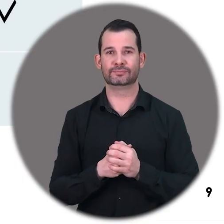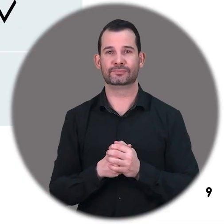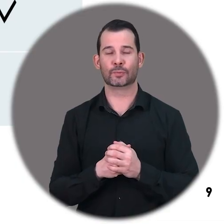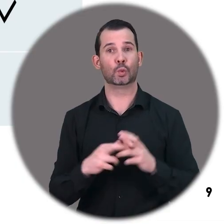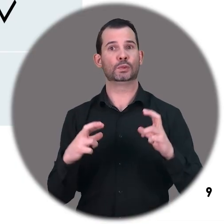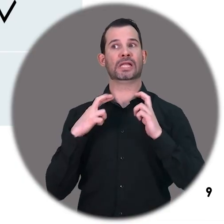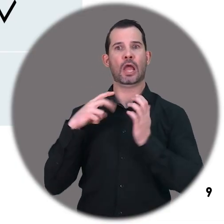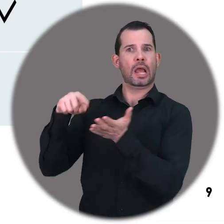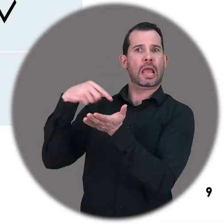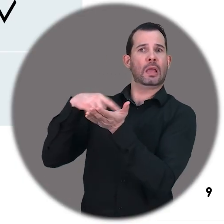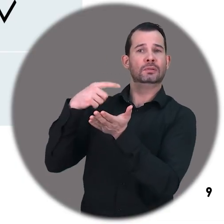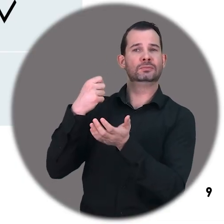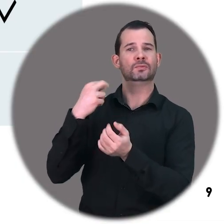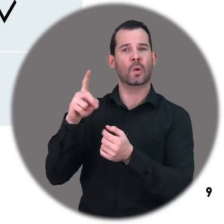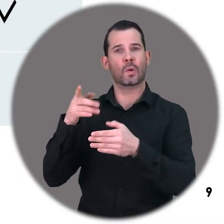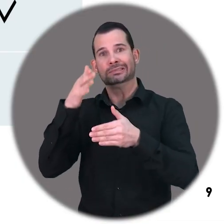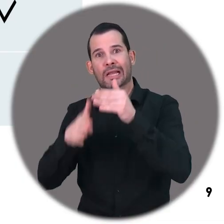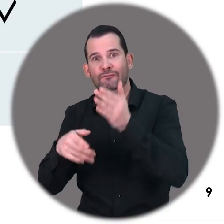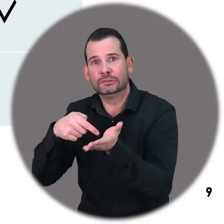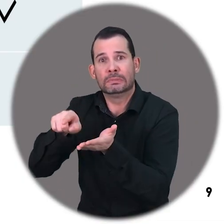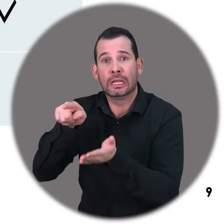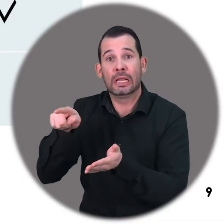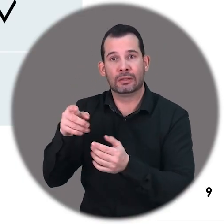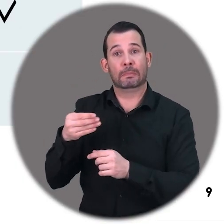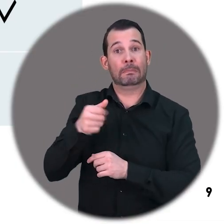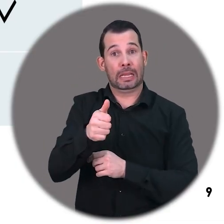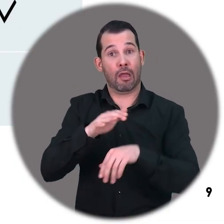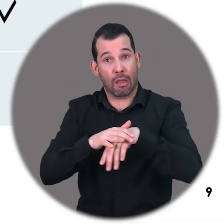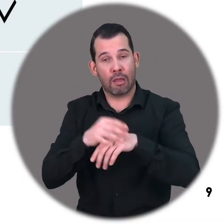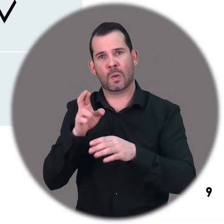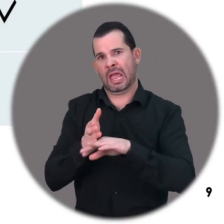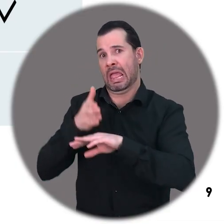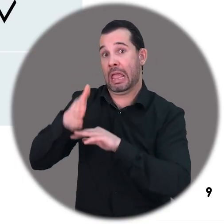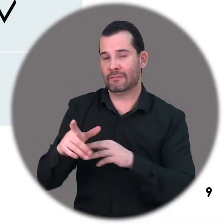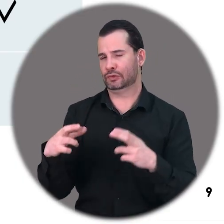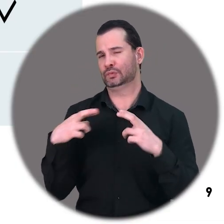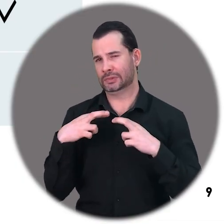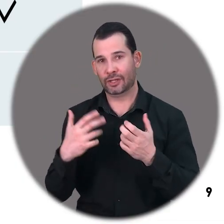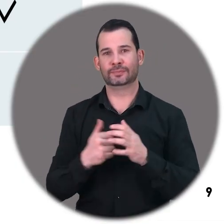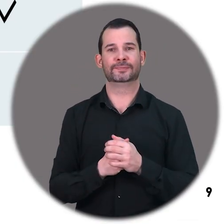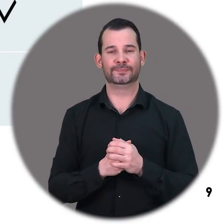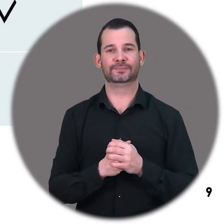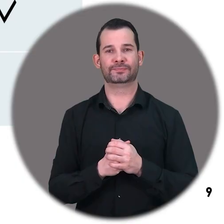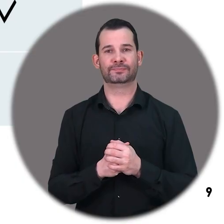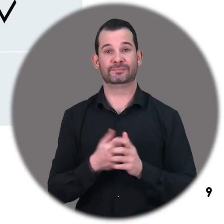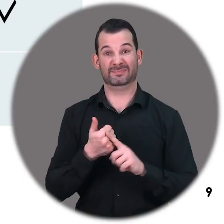Retiring allowances, or severance pay, is paid on or after retirement.